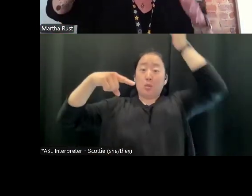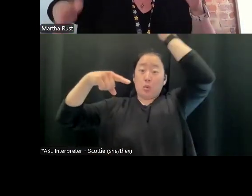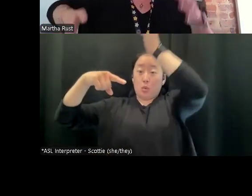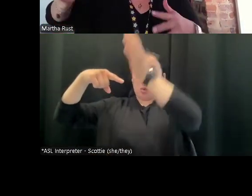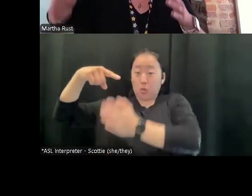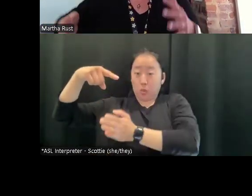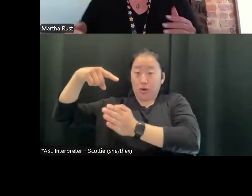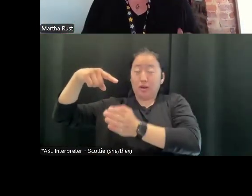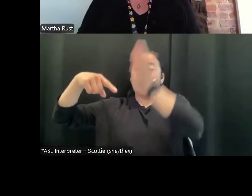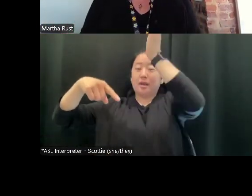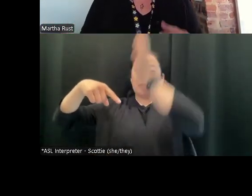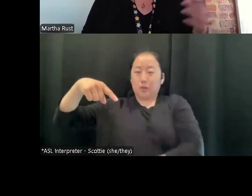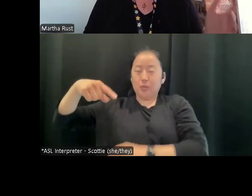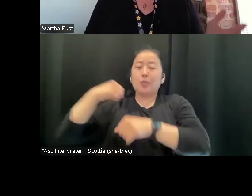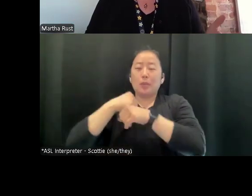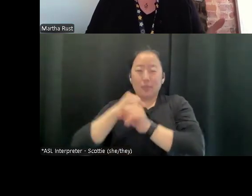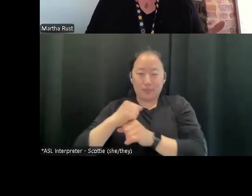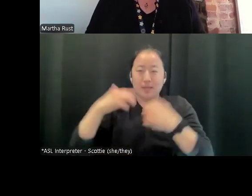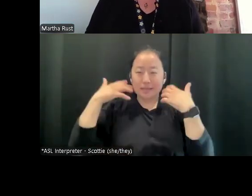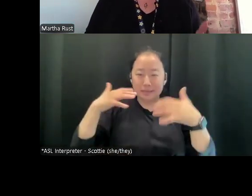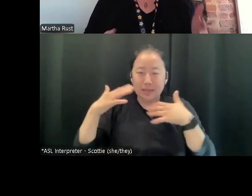different sounds of music. So you work with an app.